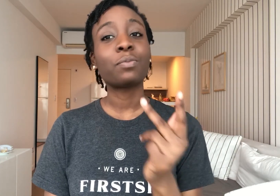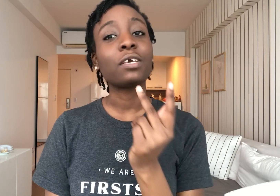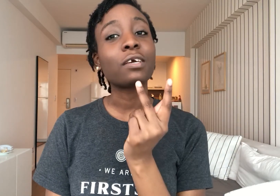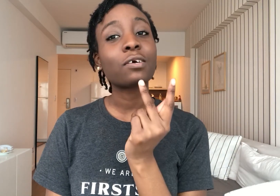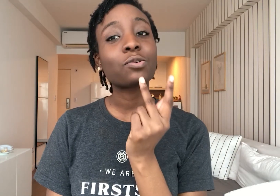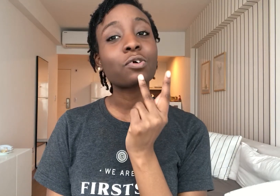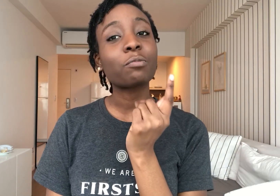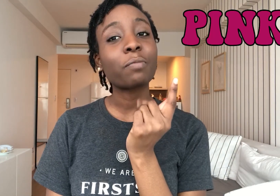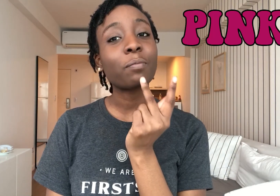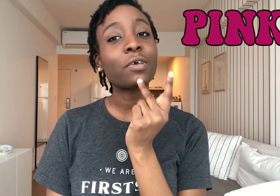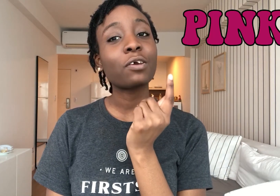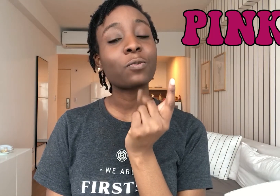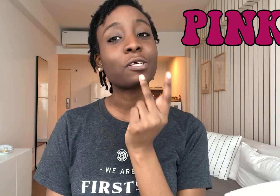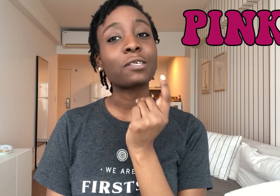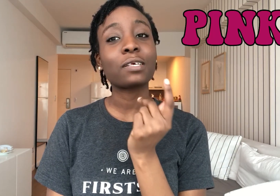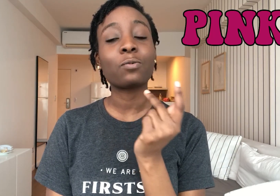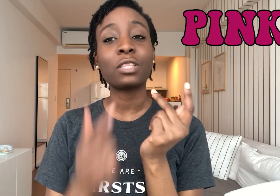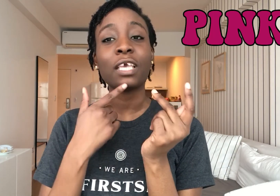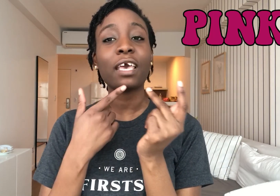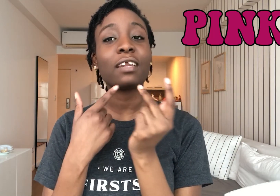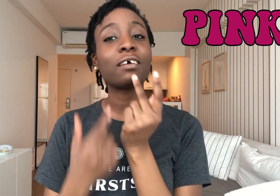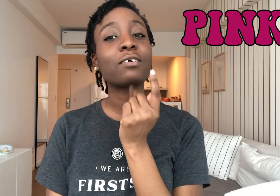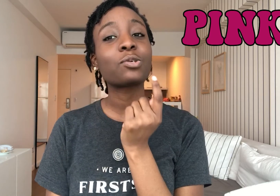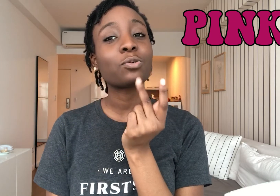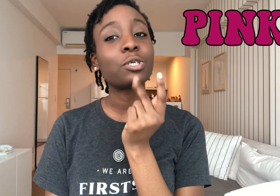pink, so remember pink was with an 'n' so